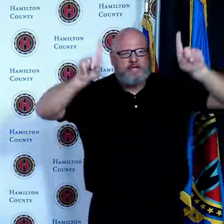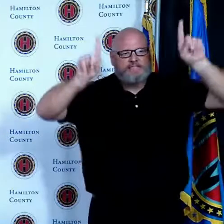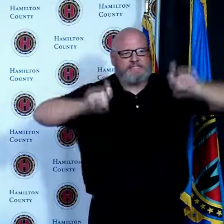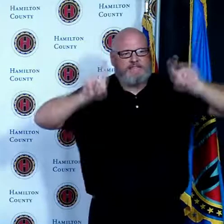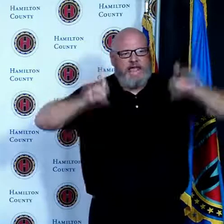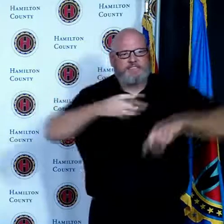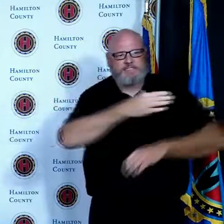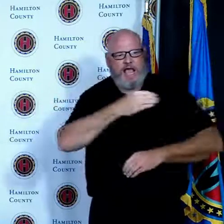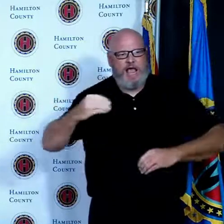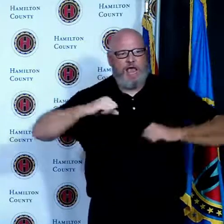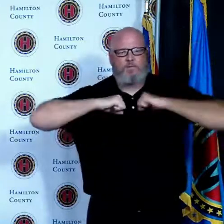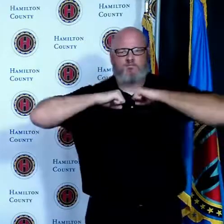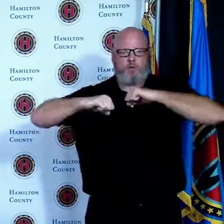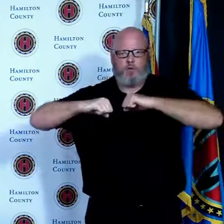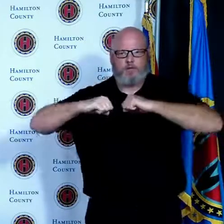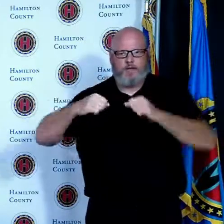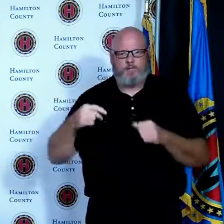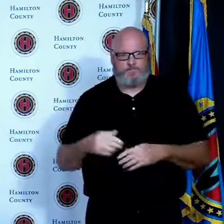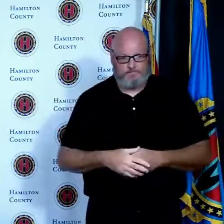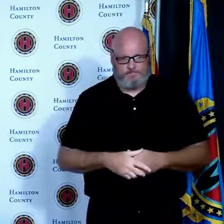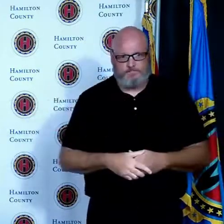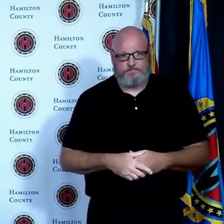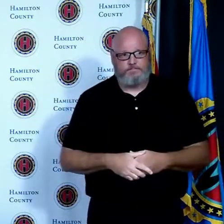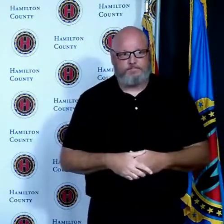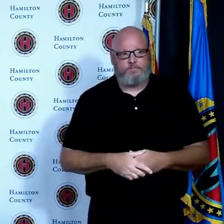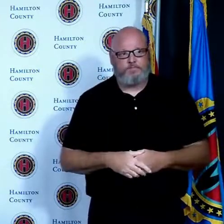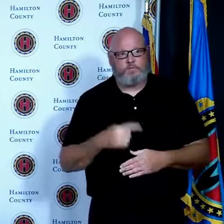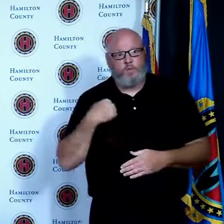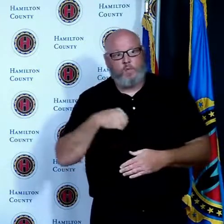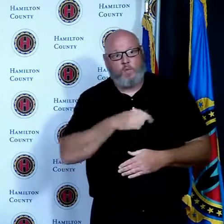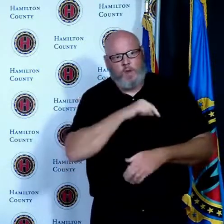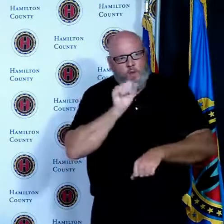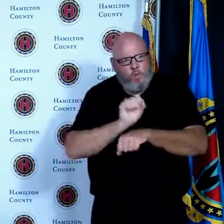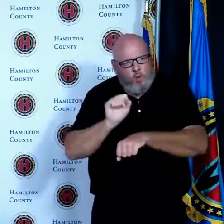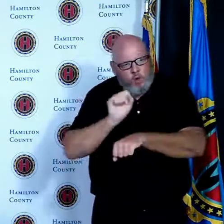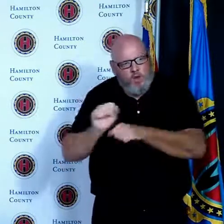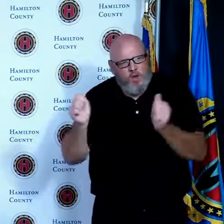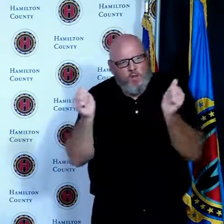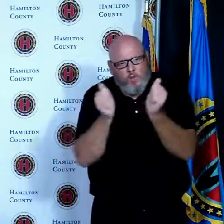organizations you know and trust to deliver safe and reliable Covid-19